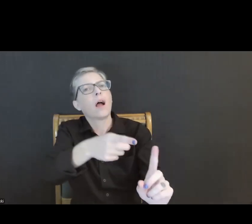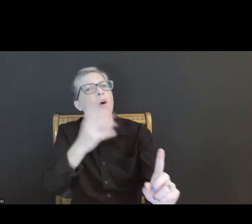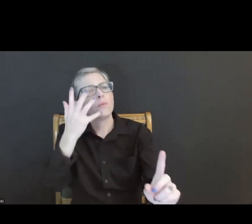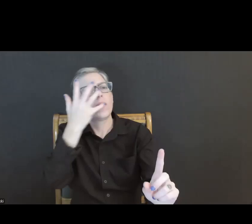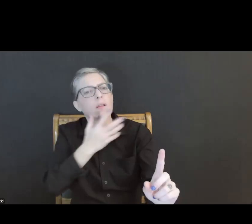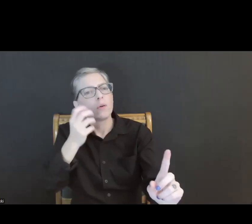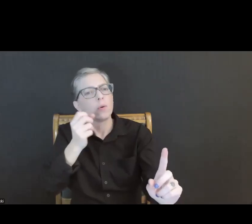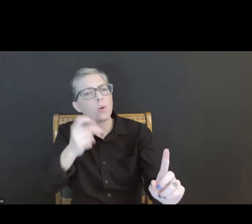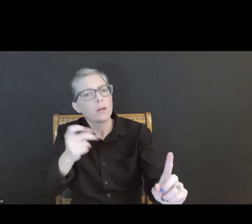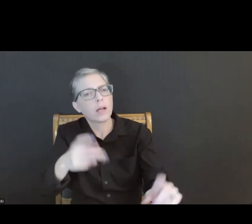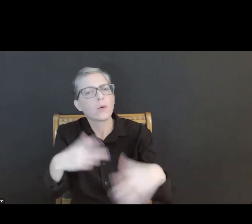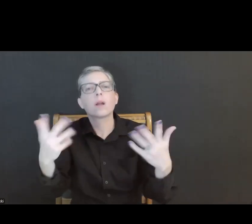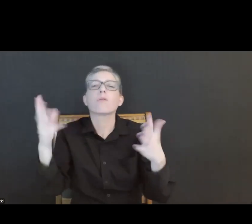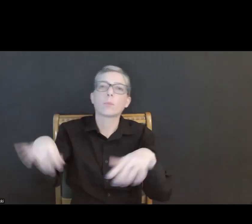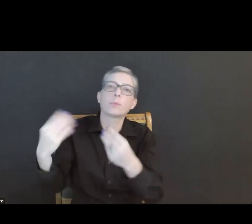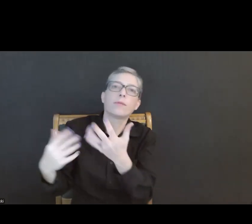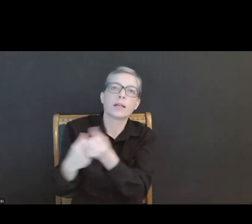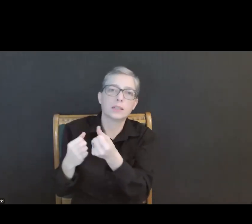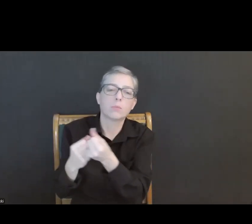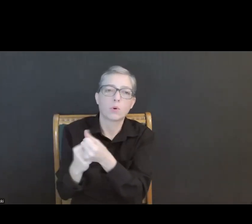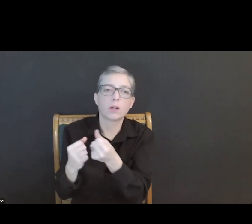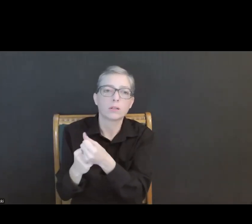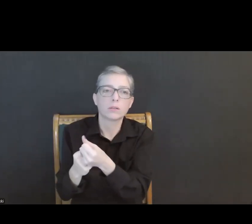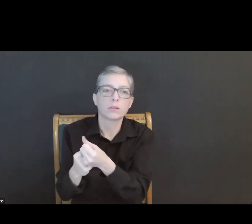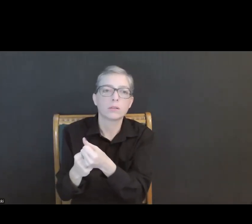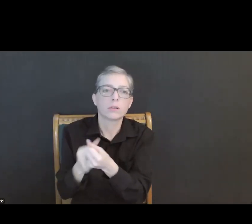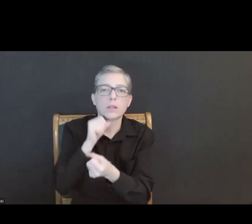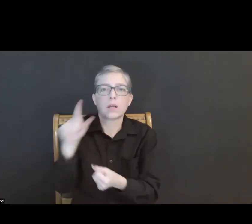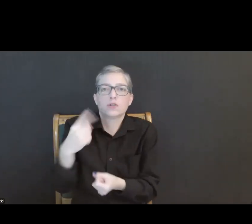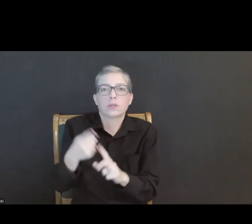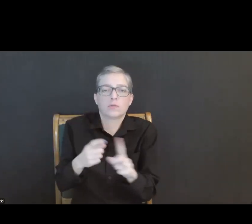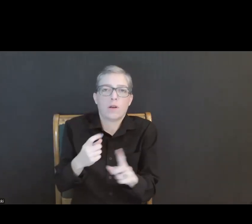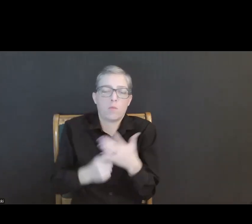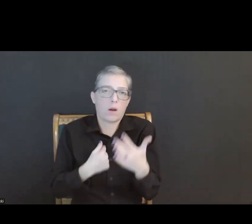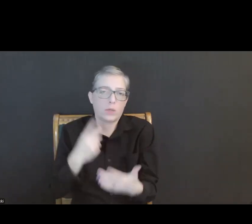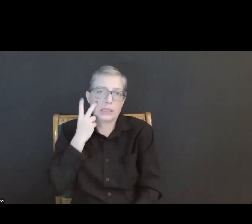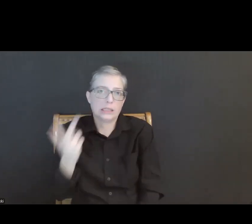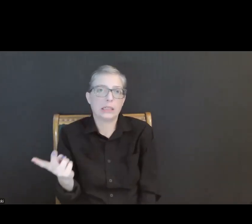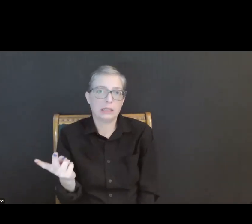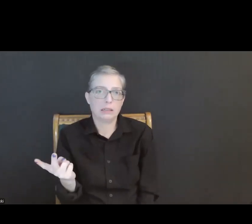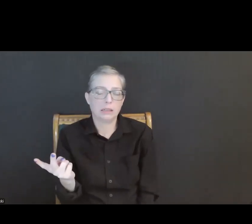that support or our peers that support not just based on what we see because um especially with um